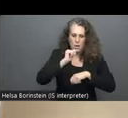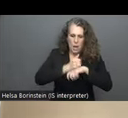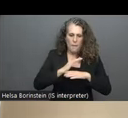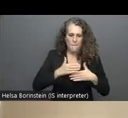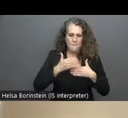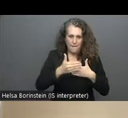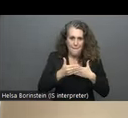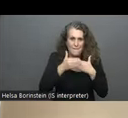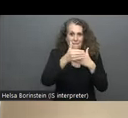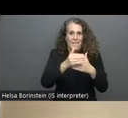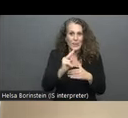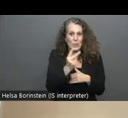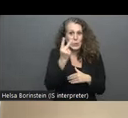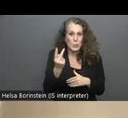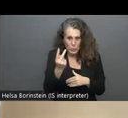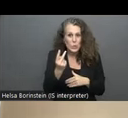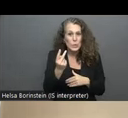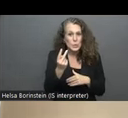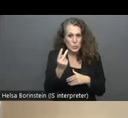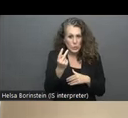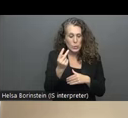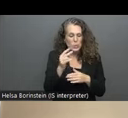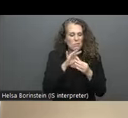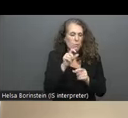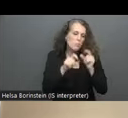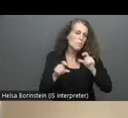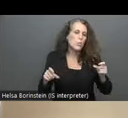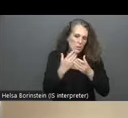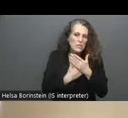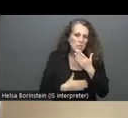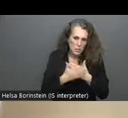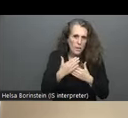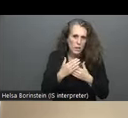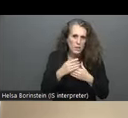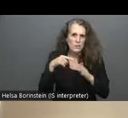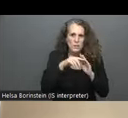some politician or suggestions on the gap. 14:47:19 Don't get be on a frequent demo scene